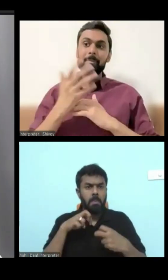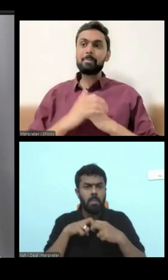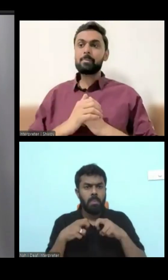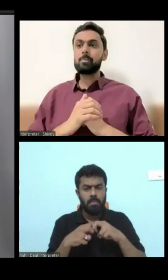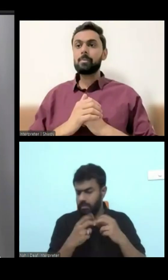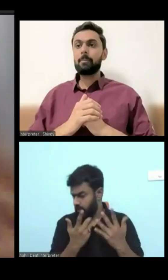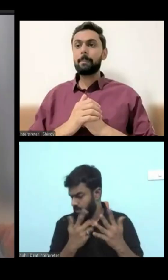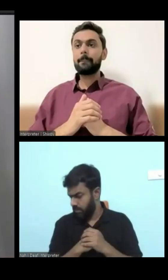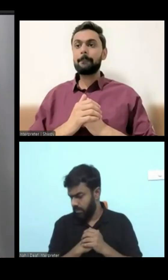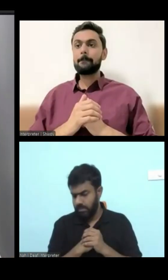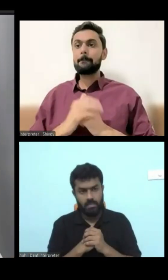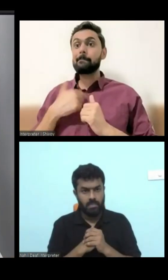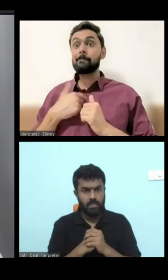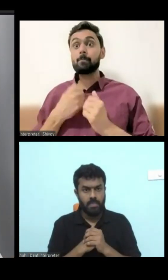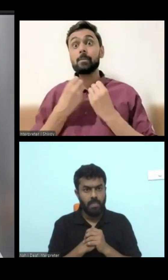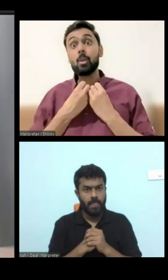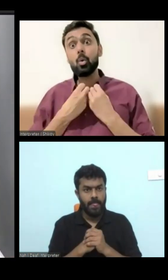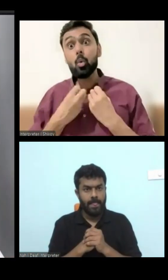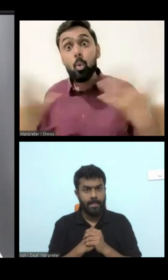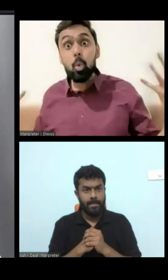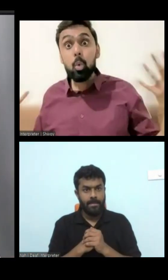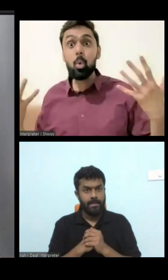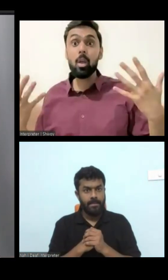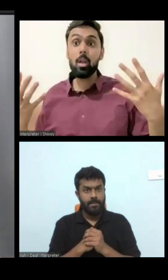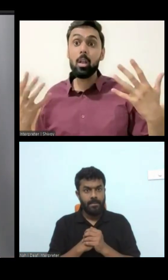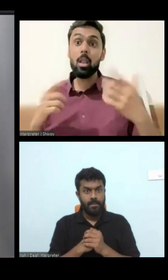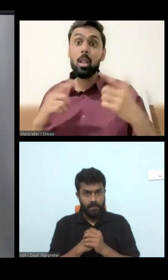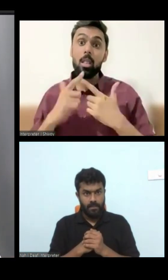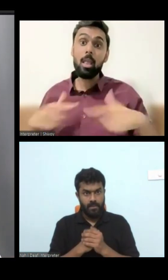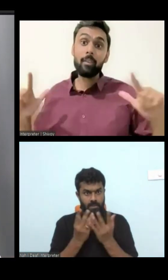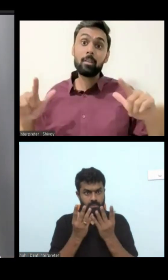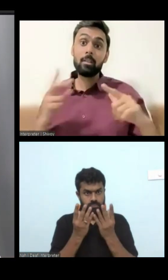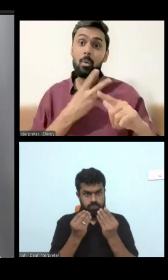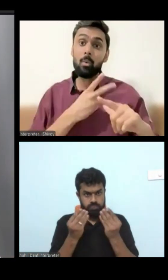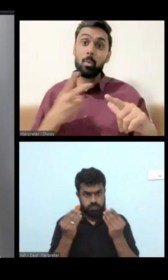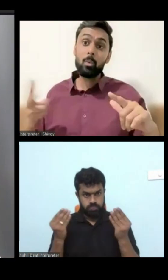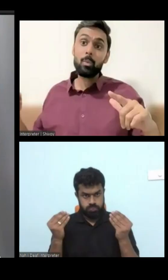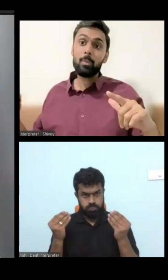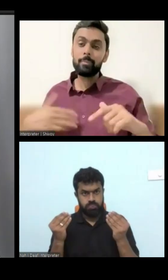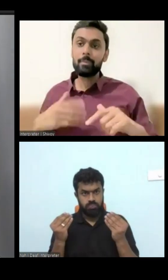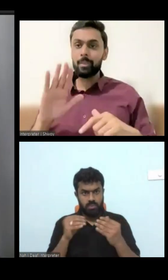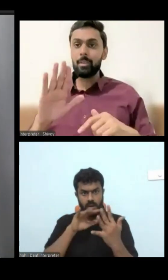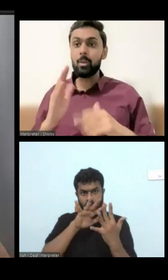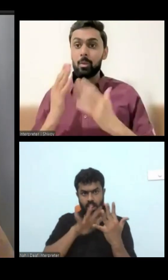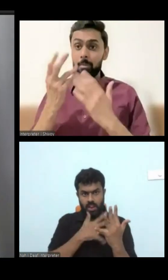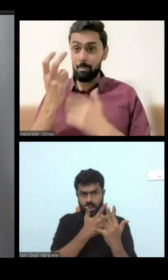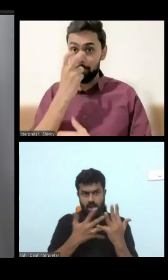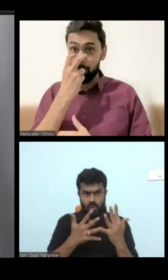have so many regional languages, and almost all blind schools in India are teaching in vernacular